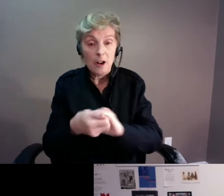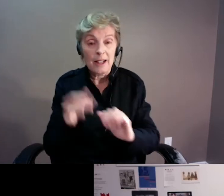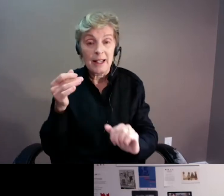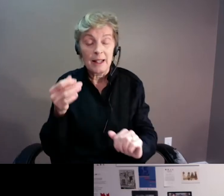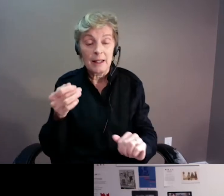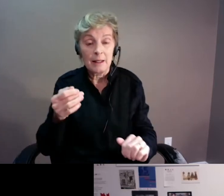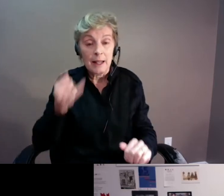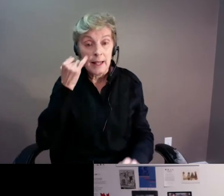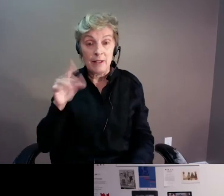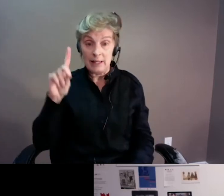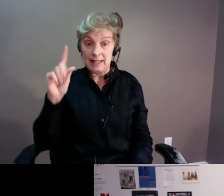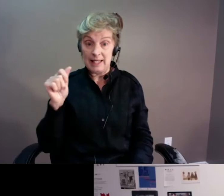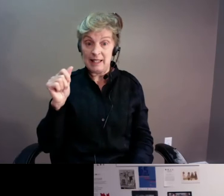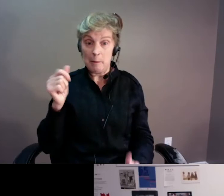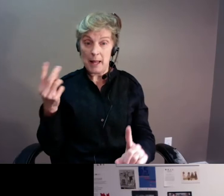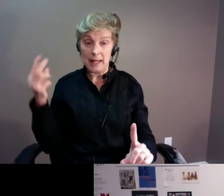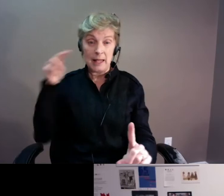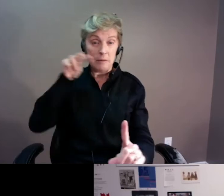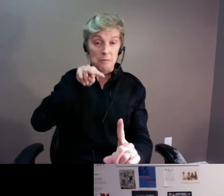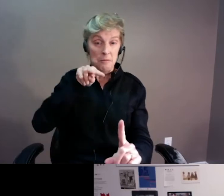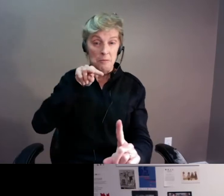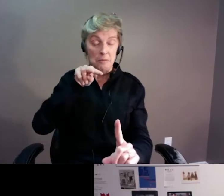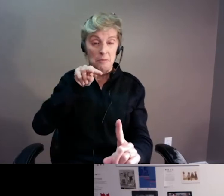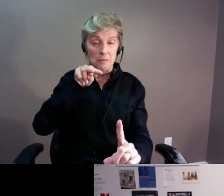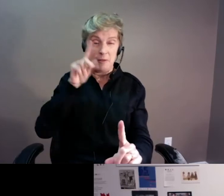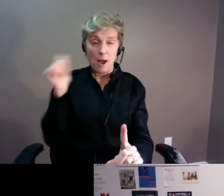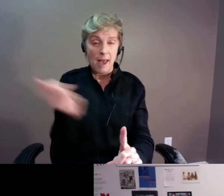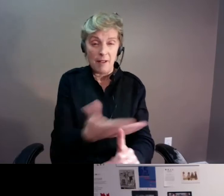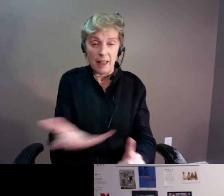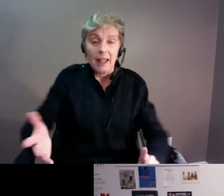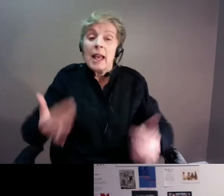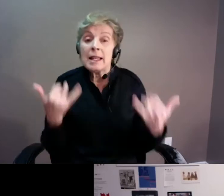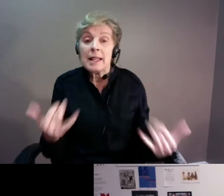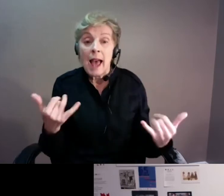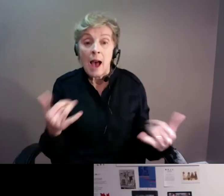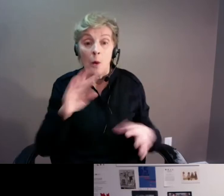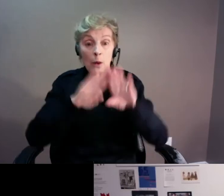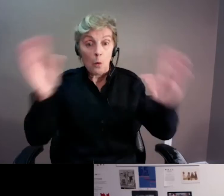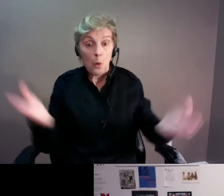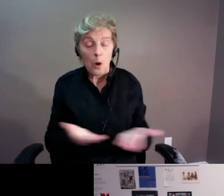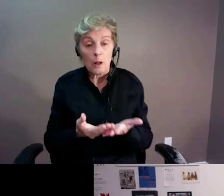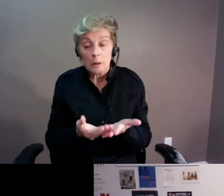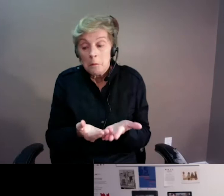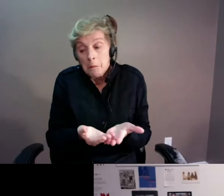And I think that we're we're in a moment now in the world where we risk seeing all of the